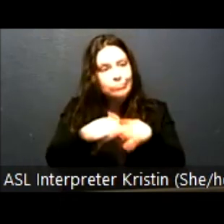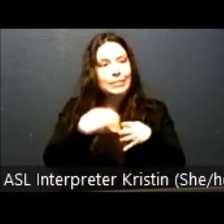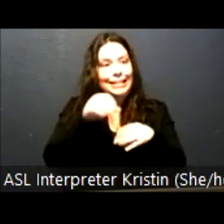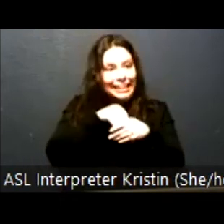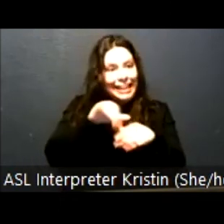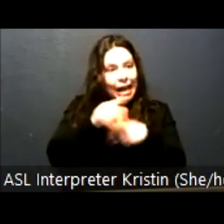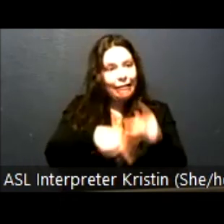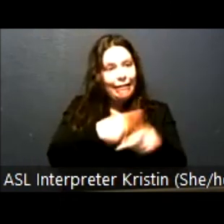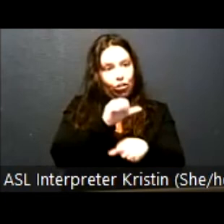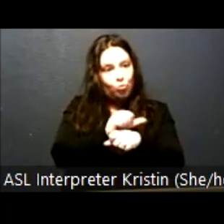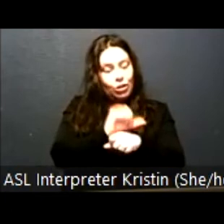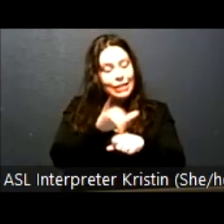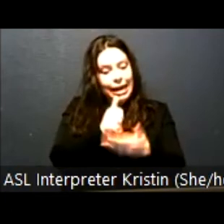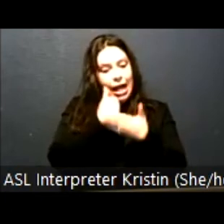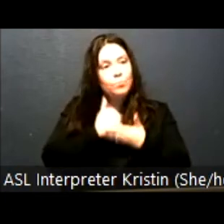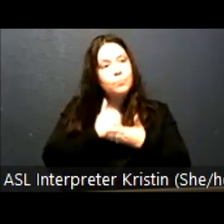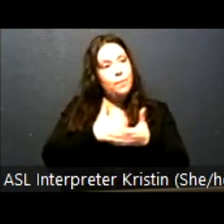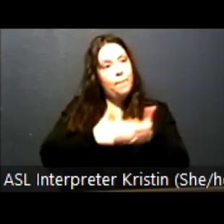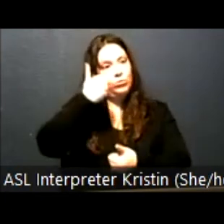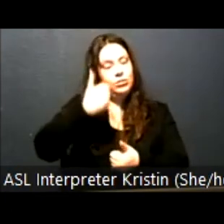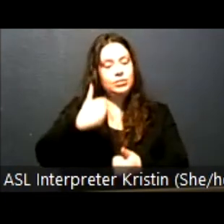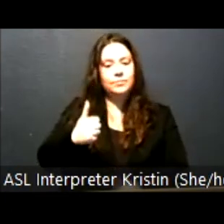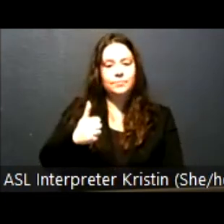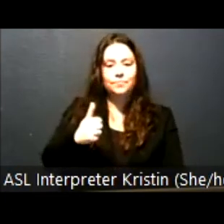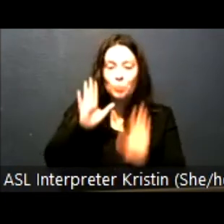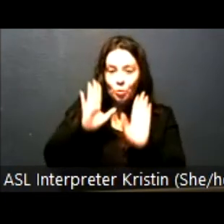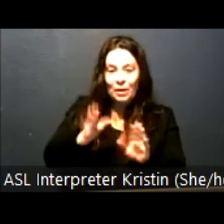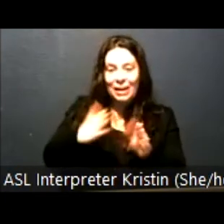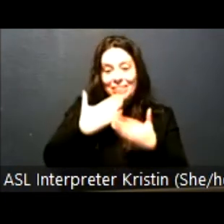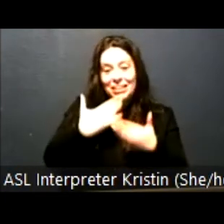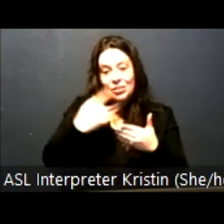Erika: That's great. Thank you so much for that advice and I hope um everyone who is interested